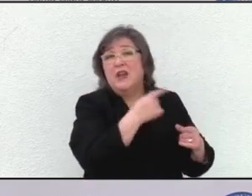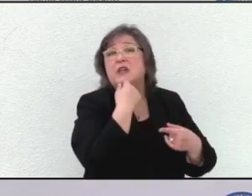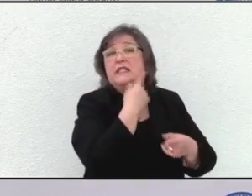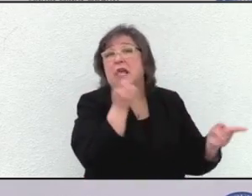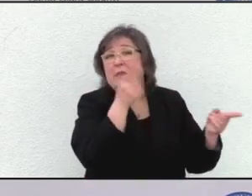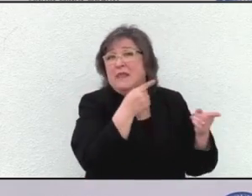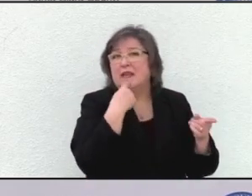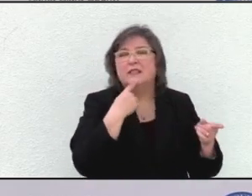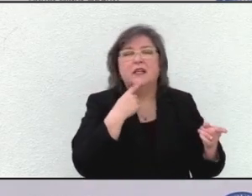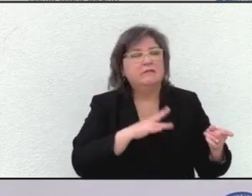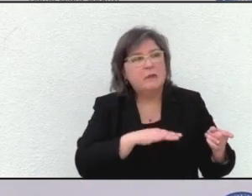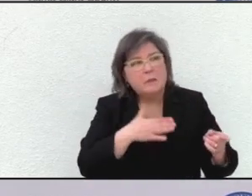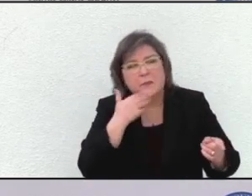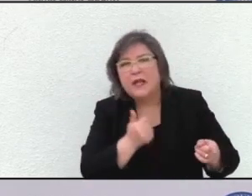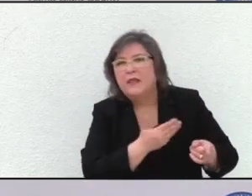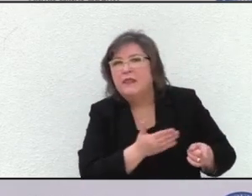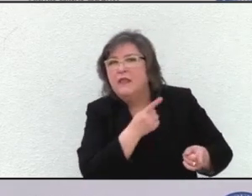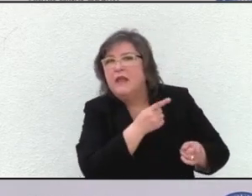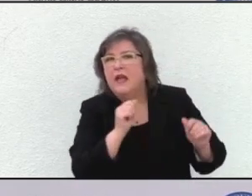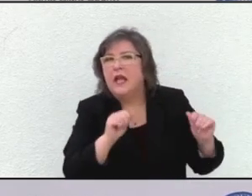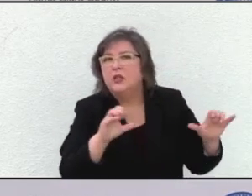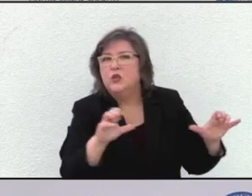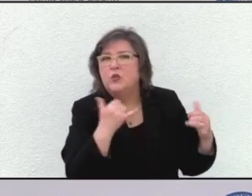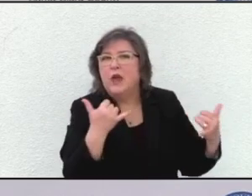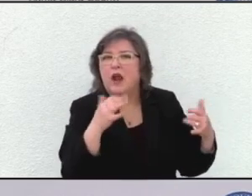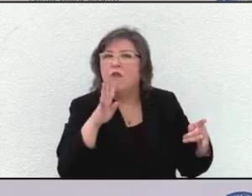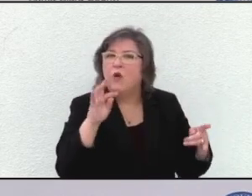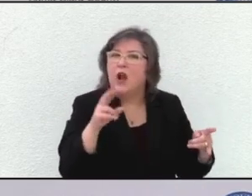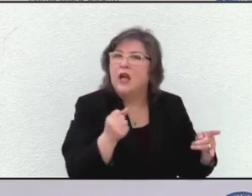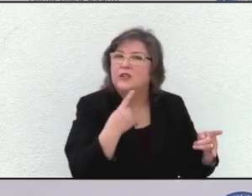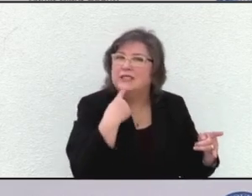things, one of the best things that we can do right now. So that we are all in a place